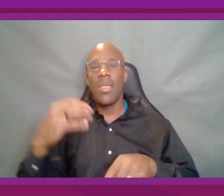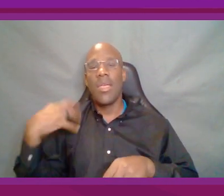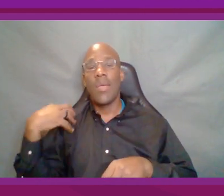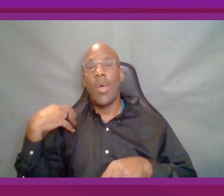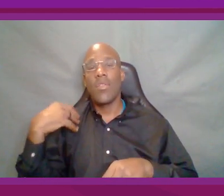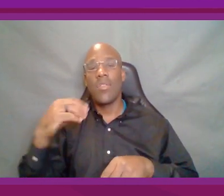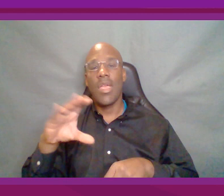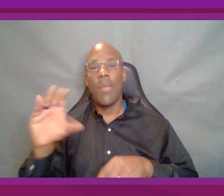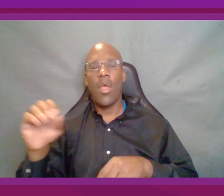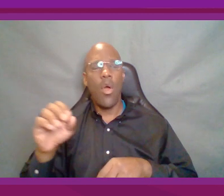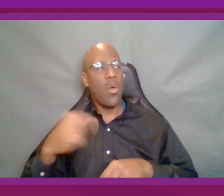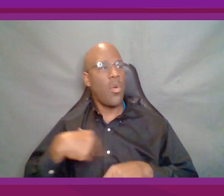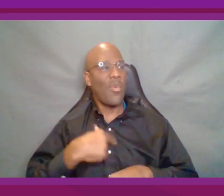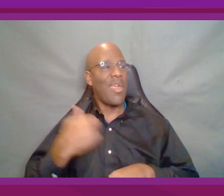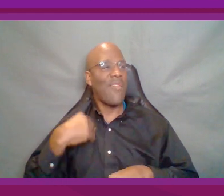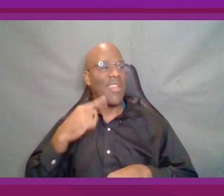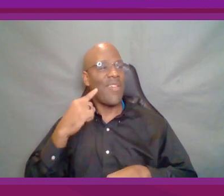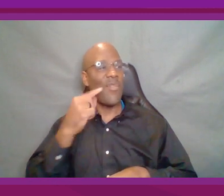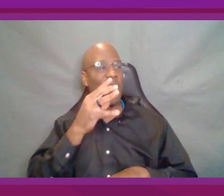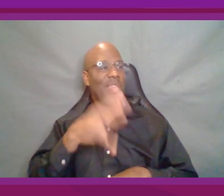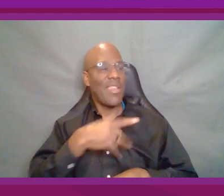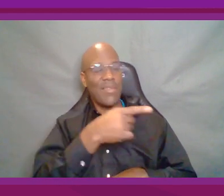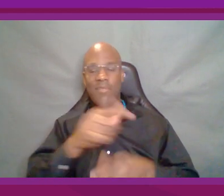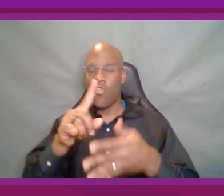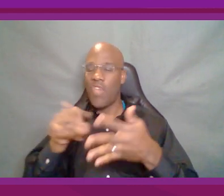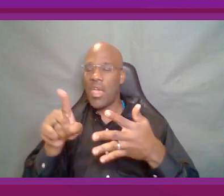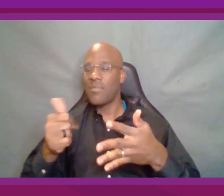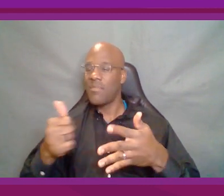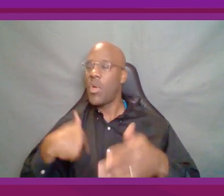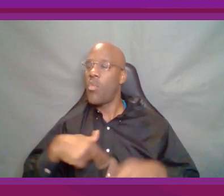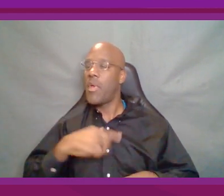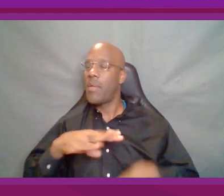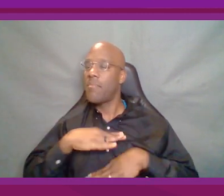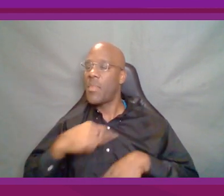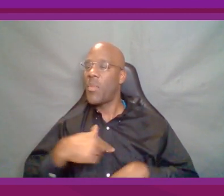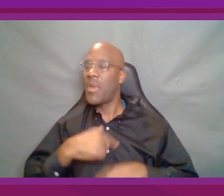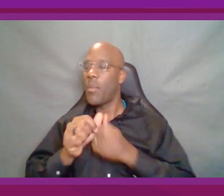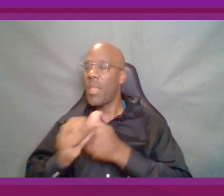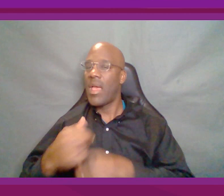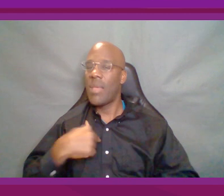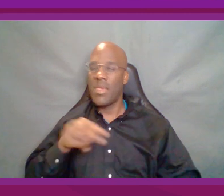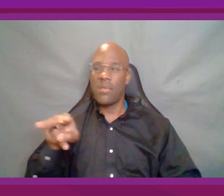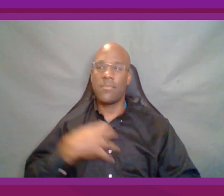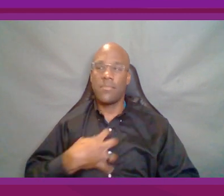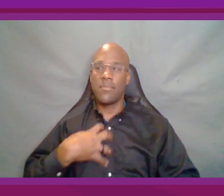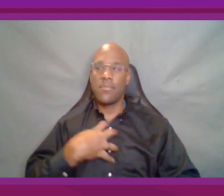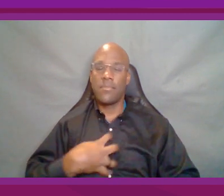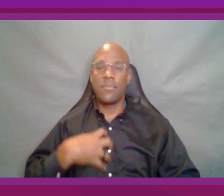deaf person, so that means I'm doing my job, that was another component of a surprise on the journey. But what I learned most importantly